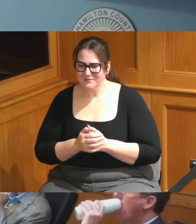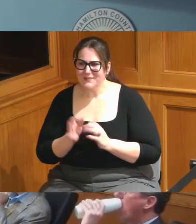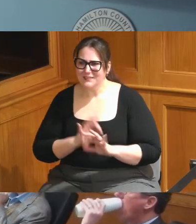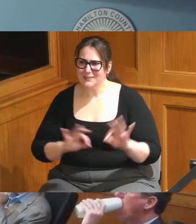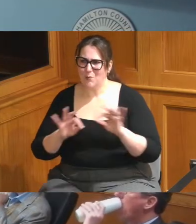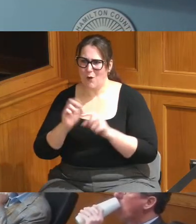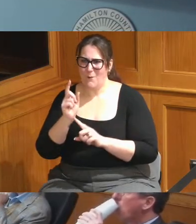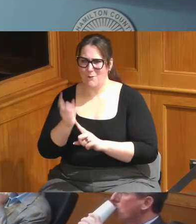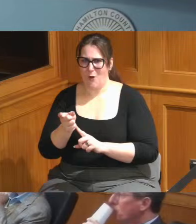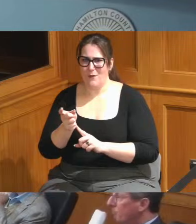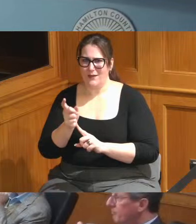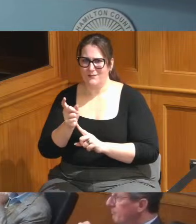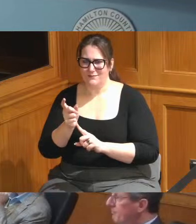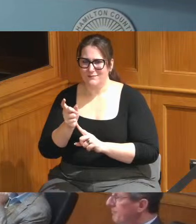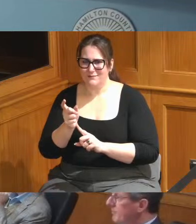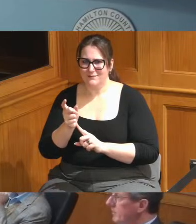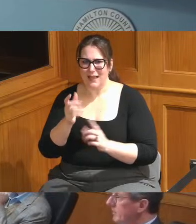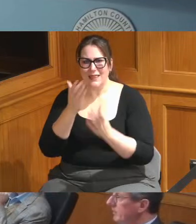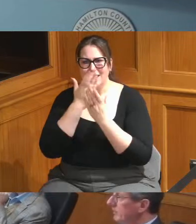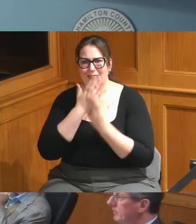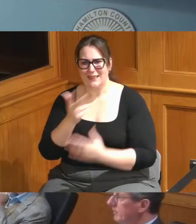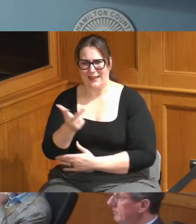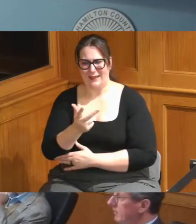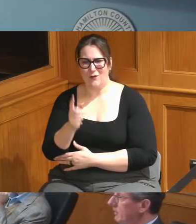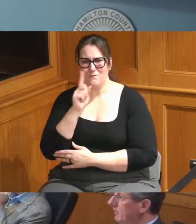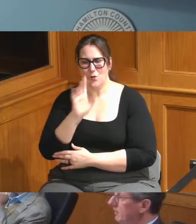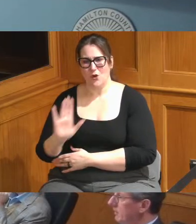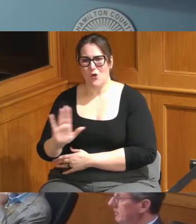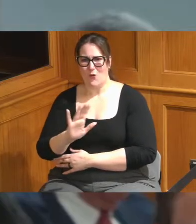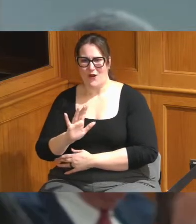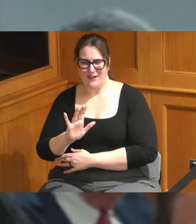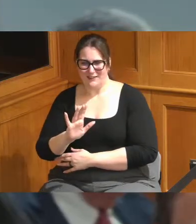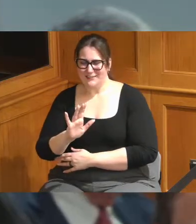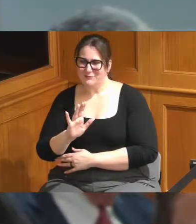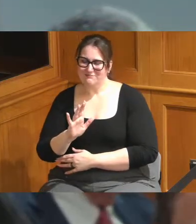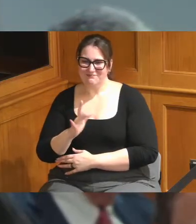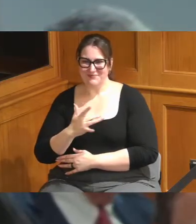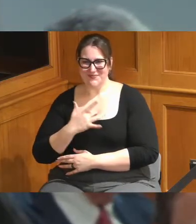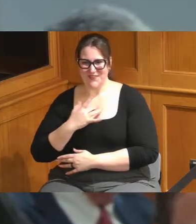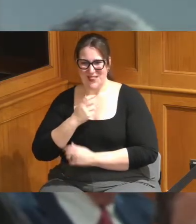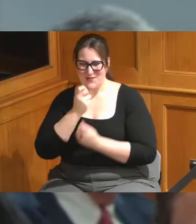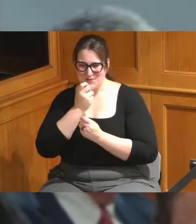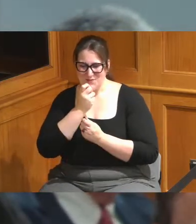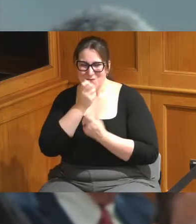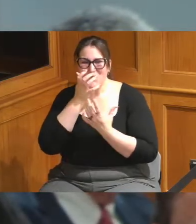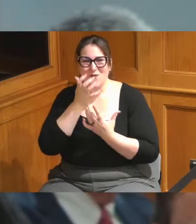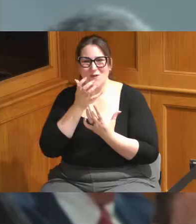to be here. We want to just thank you all for the hospitality and the icebreaker of hosting Gary